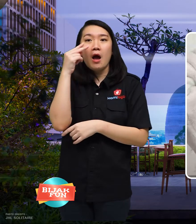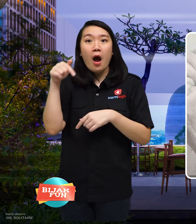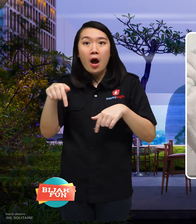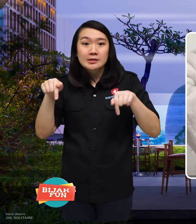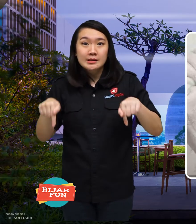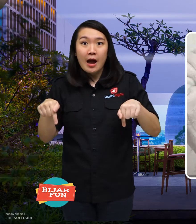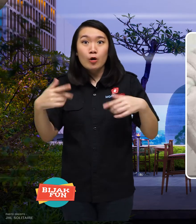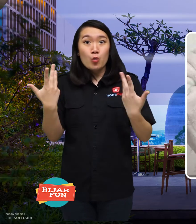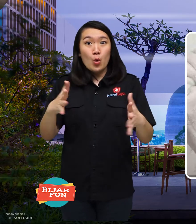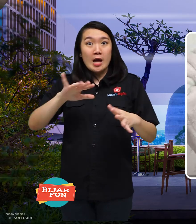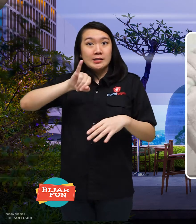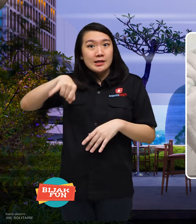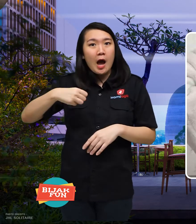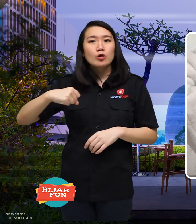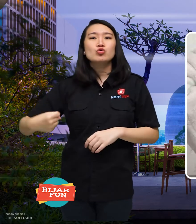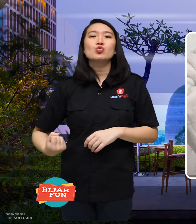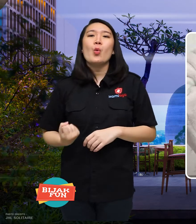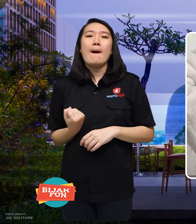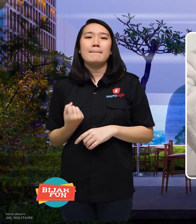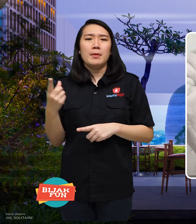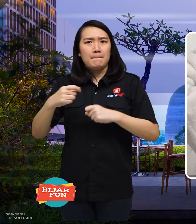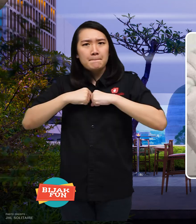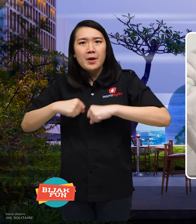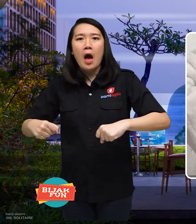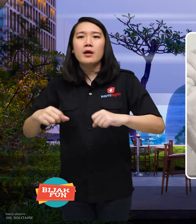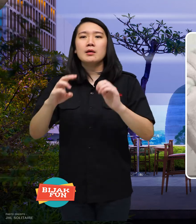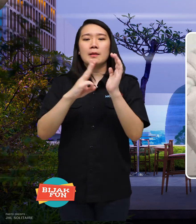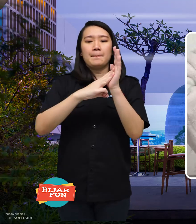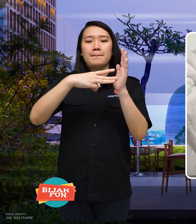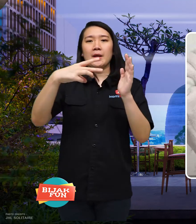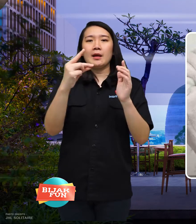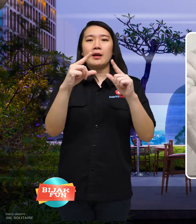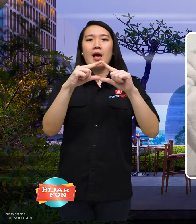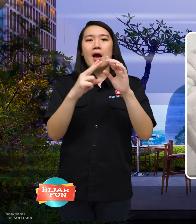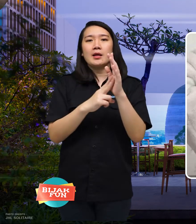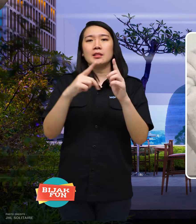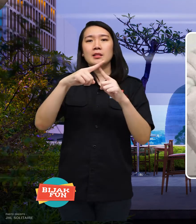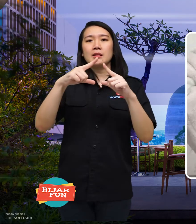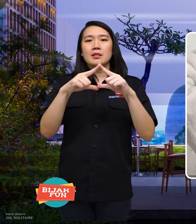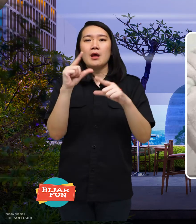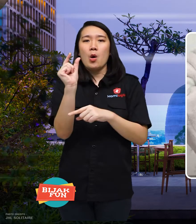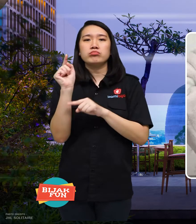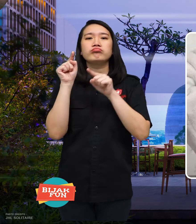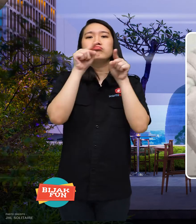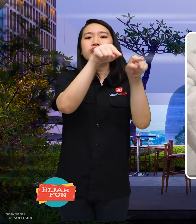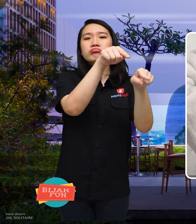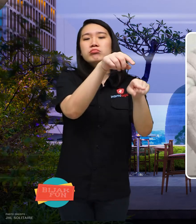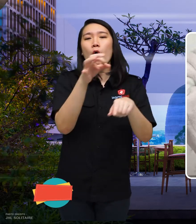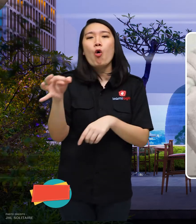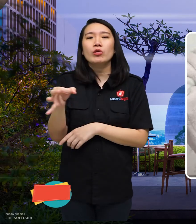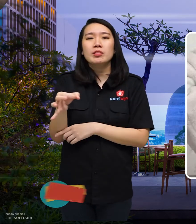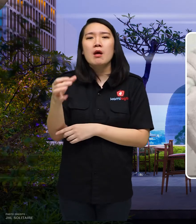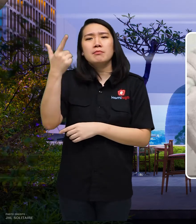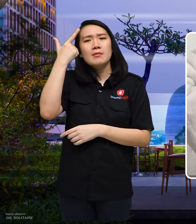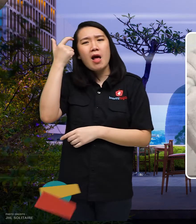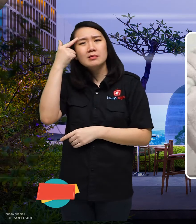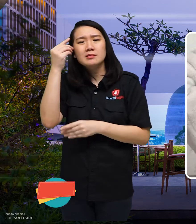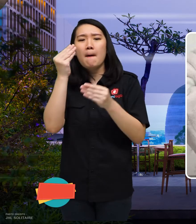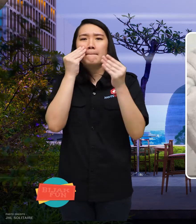finally she dared to go to the city and learn make up for 3 weeks.